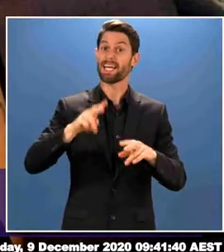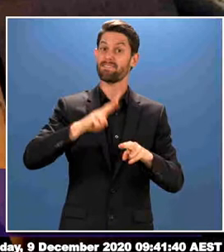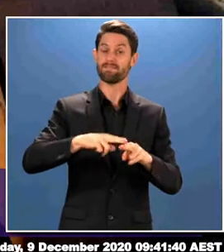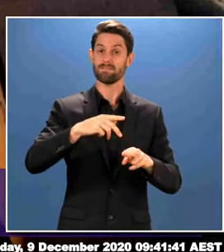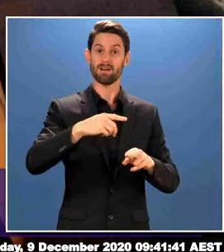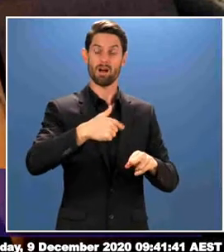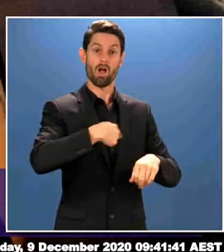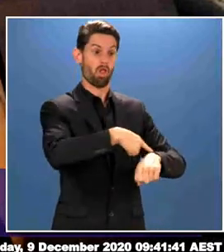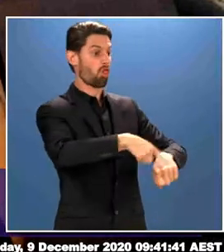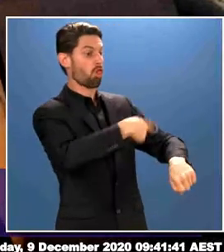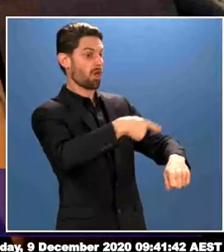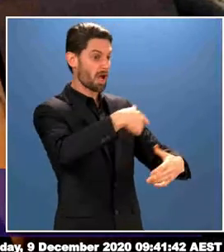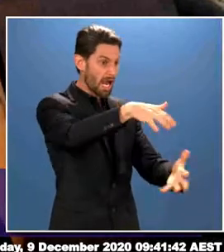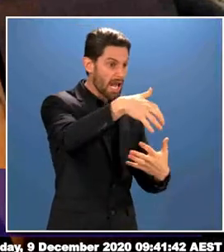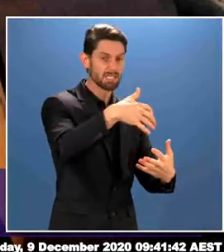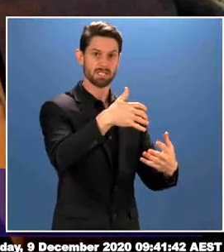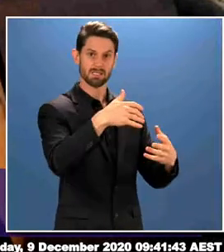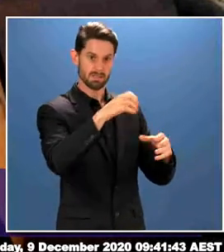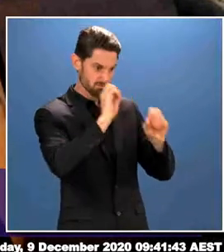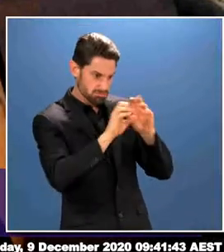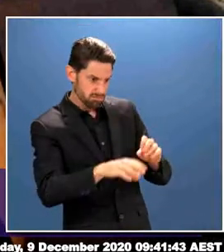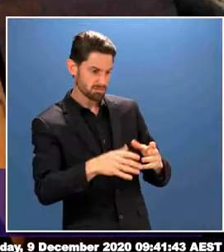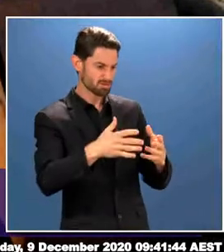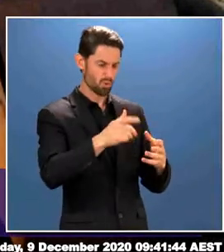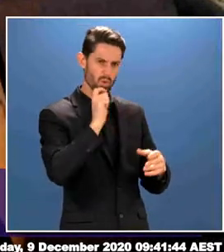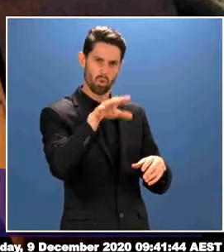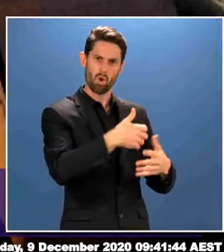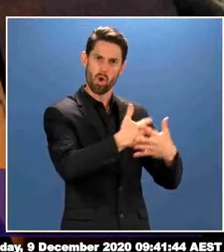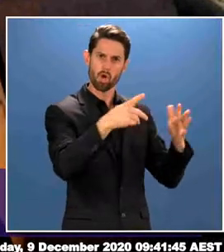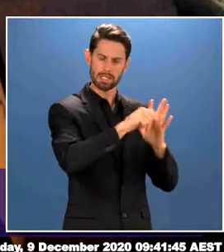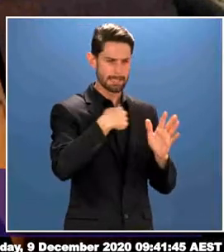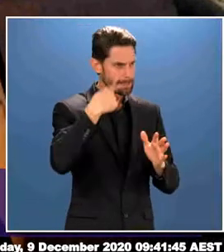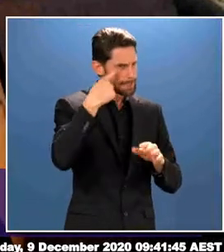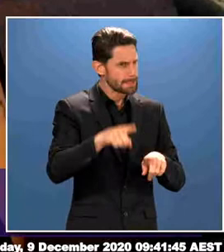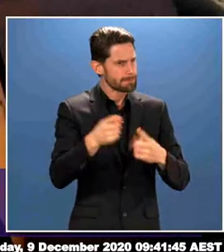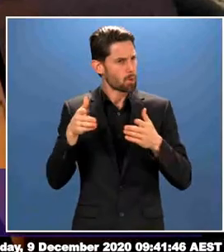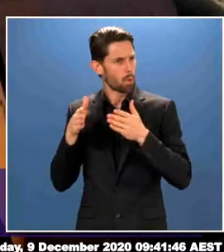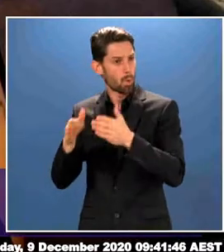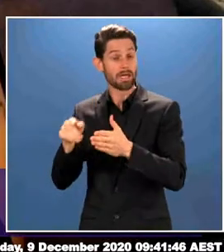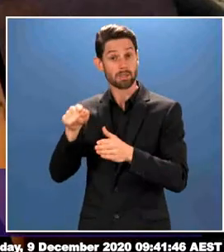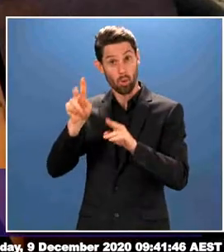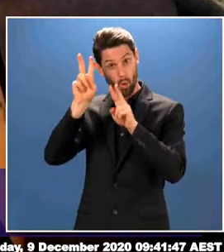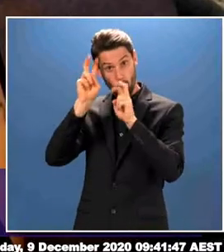So we really felt the need to do what is called a Code Book thematic